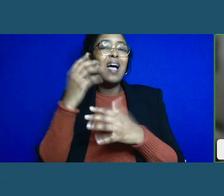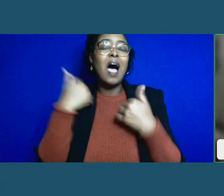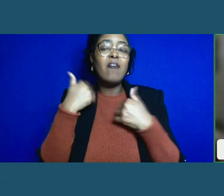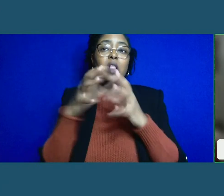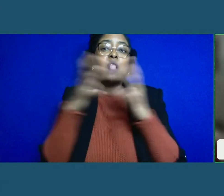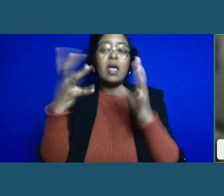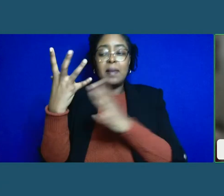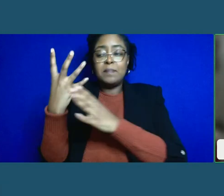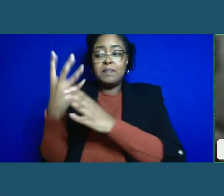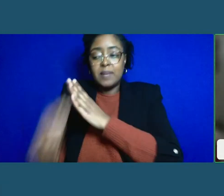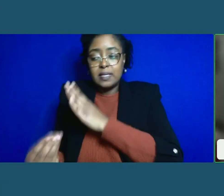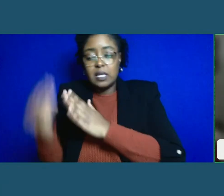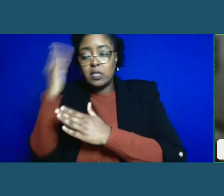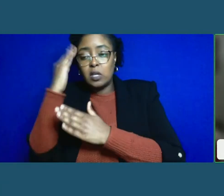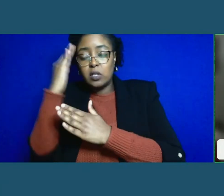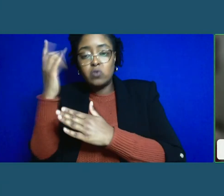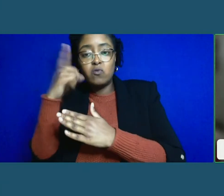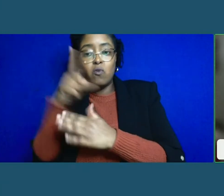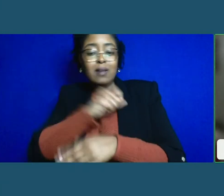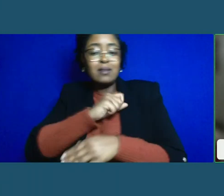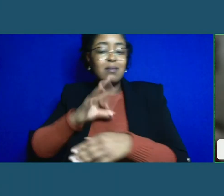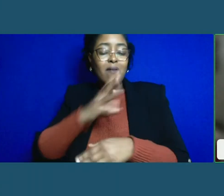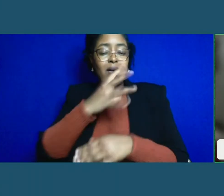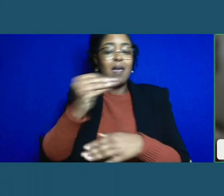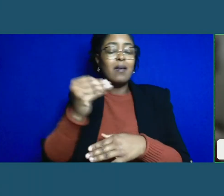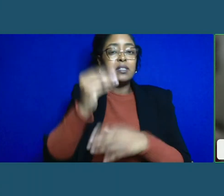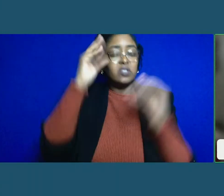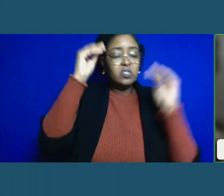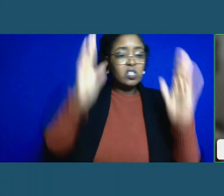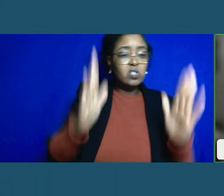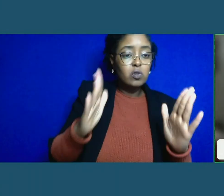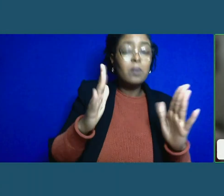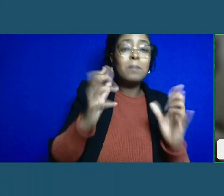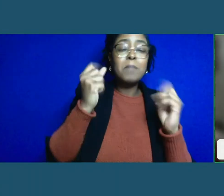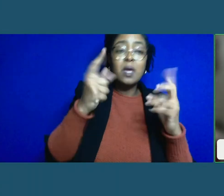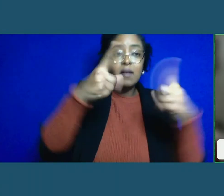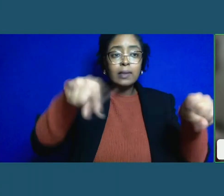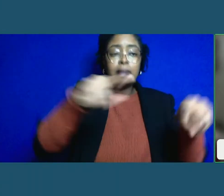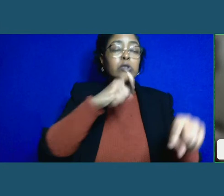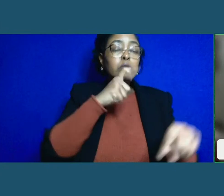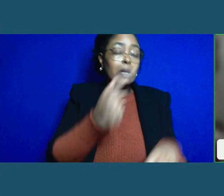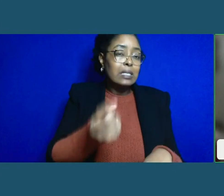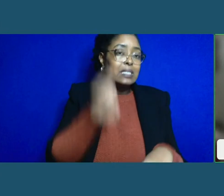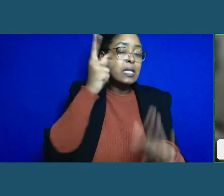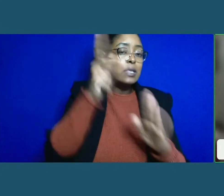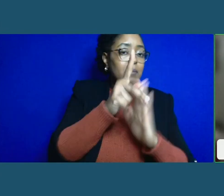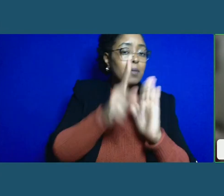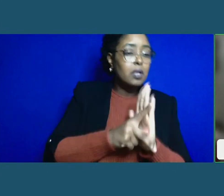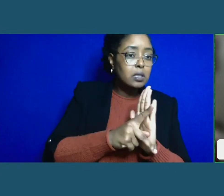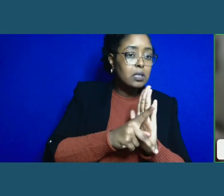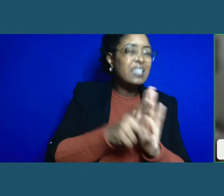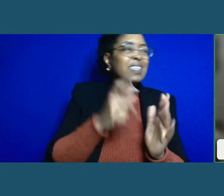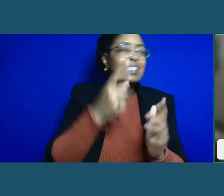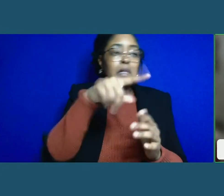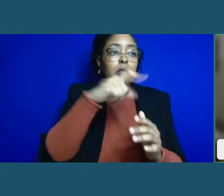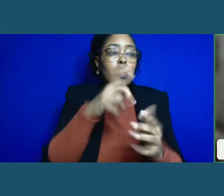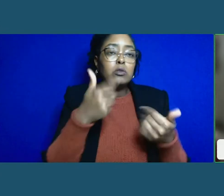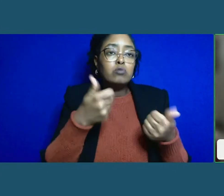really a Darth of knowledge and both staff and teachers do not understand a lot of the policies